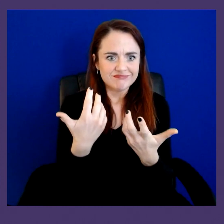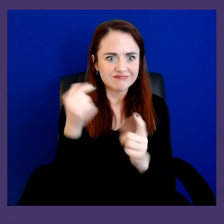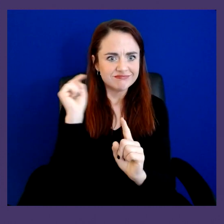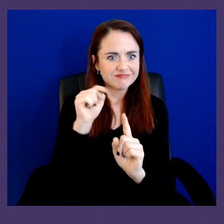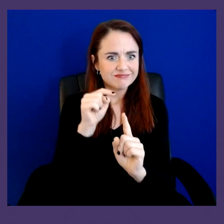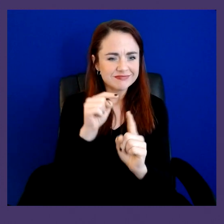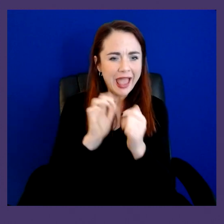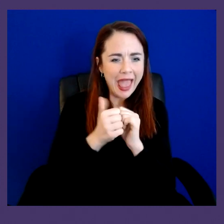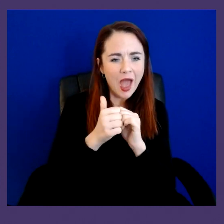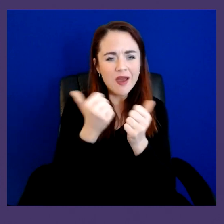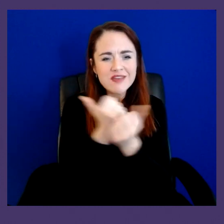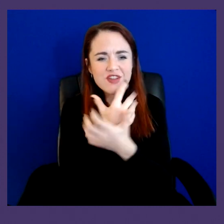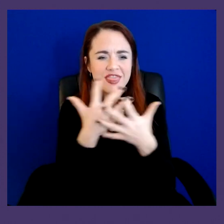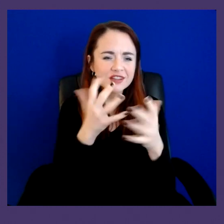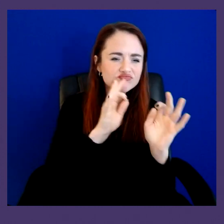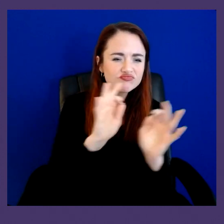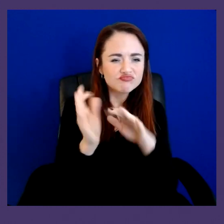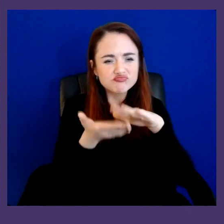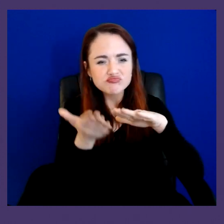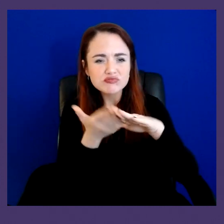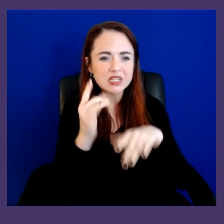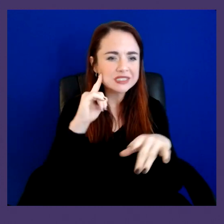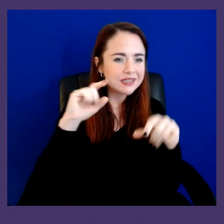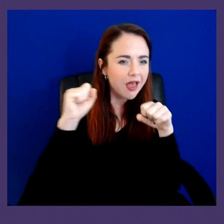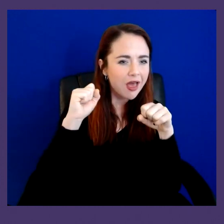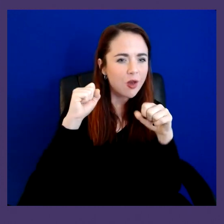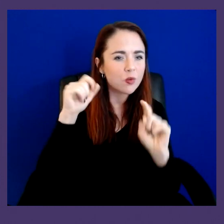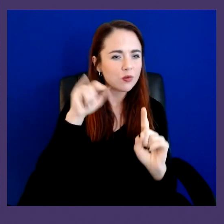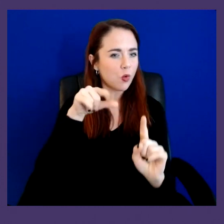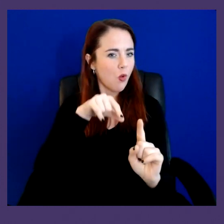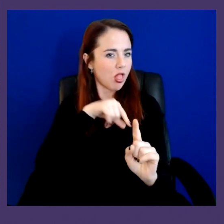The sound quality, we've learned to do some things.